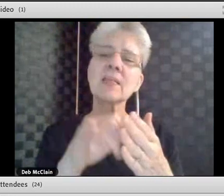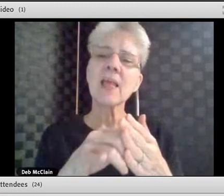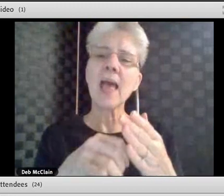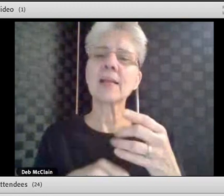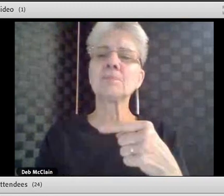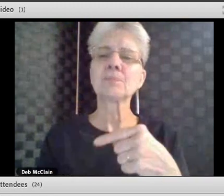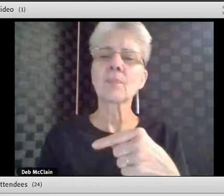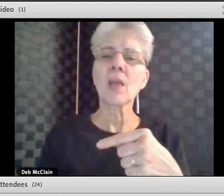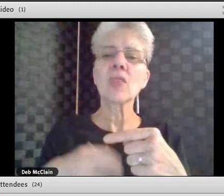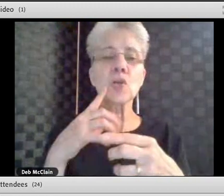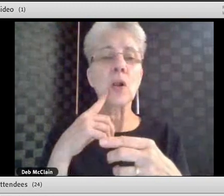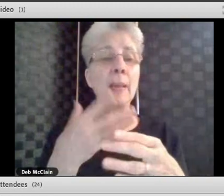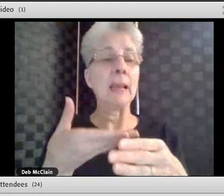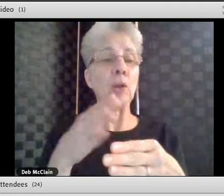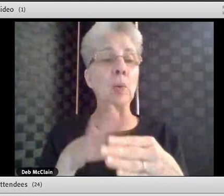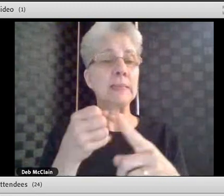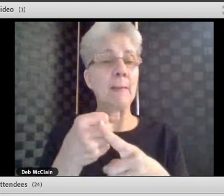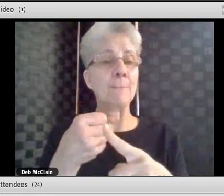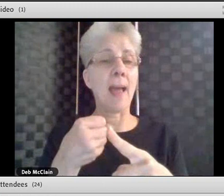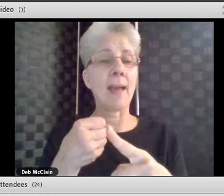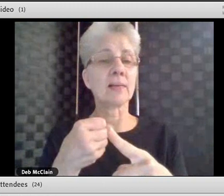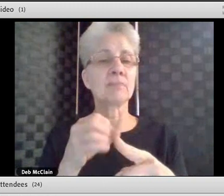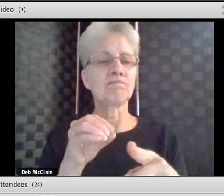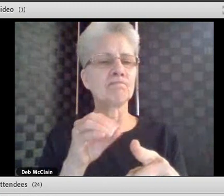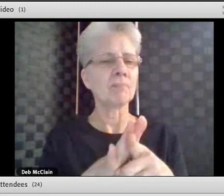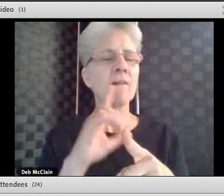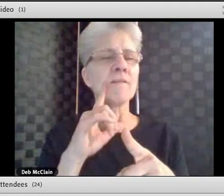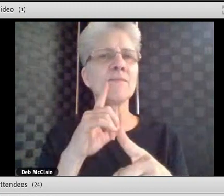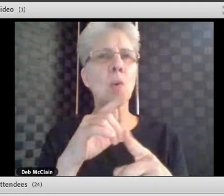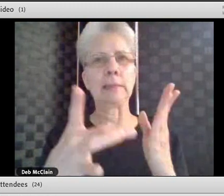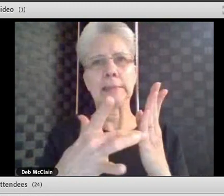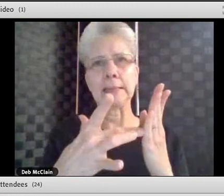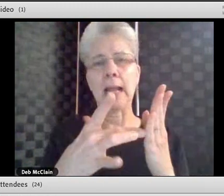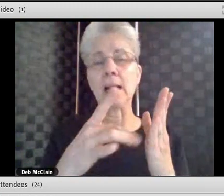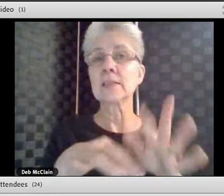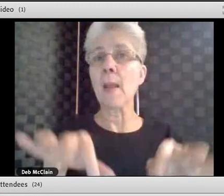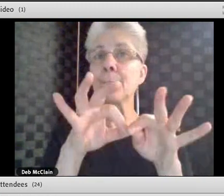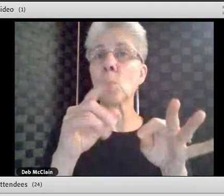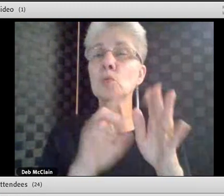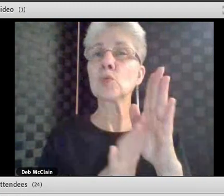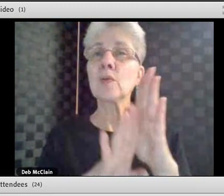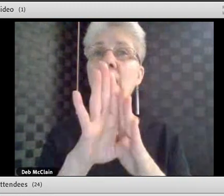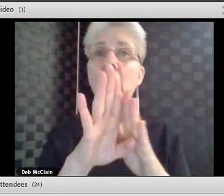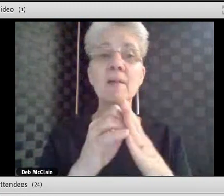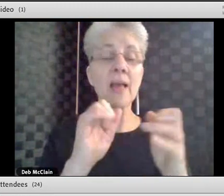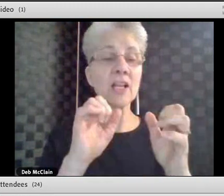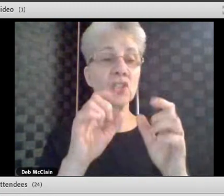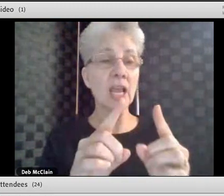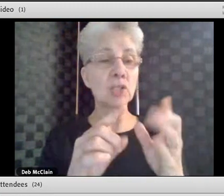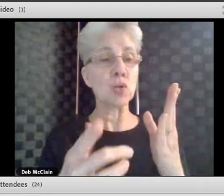an increased impact for this technology. It's important to the development of educational technology,